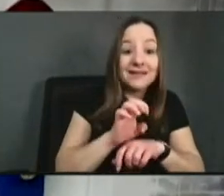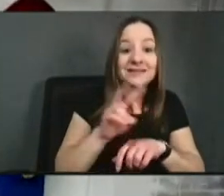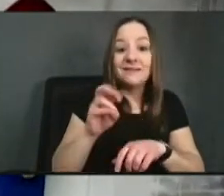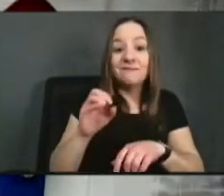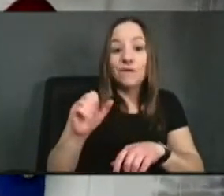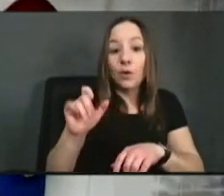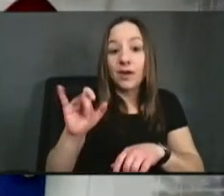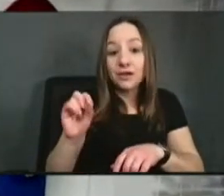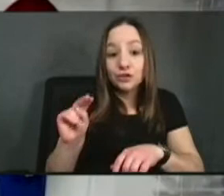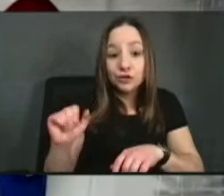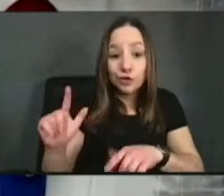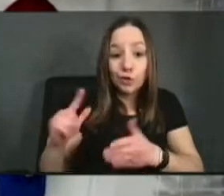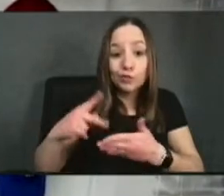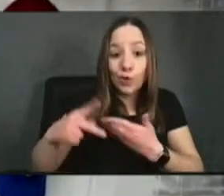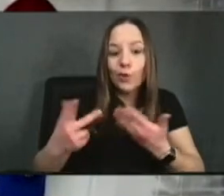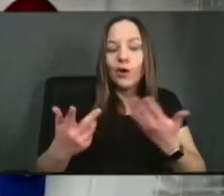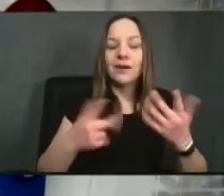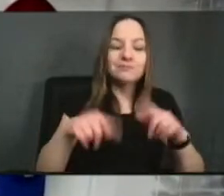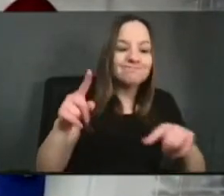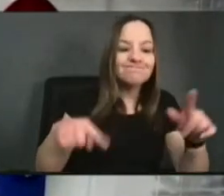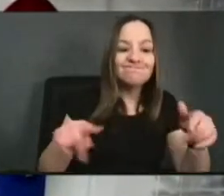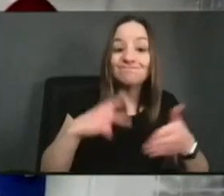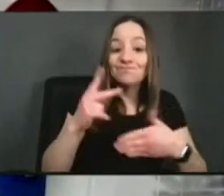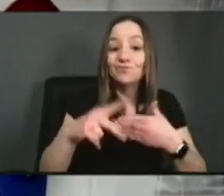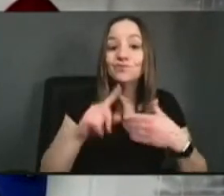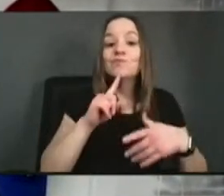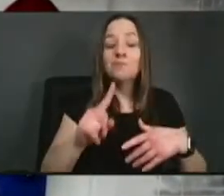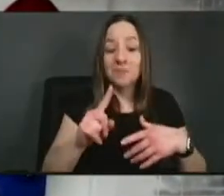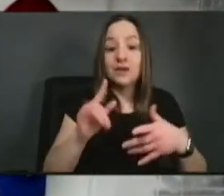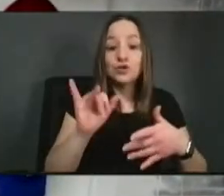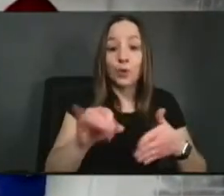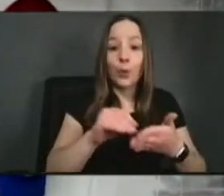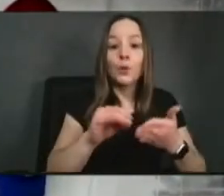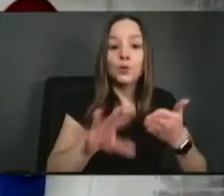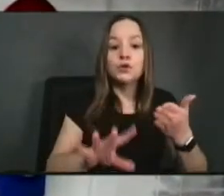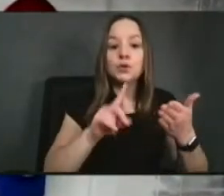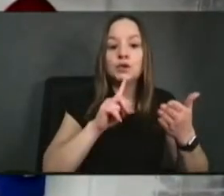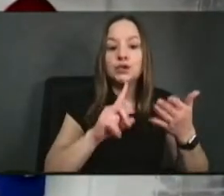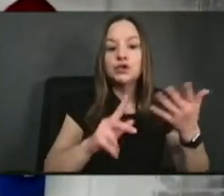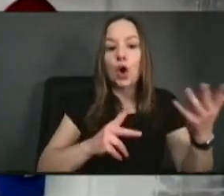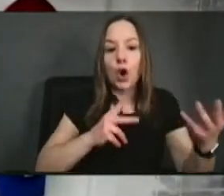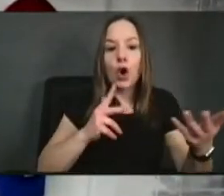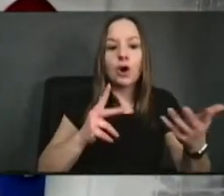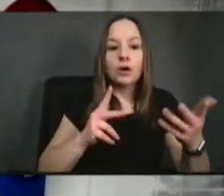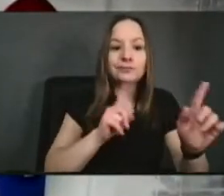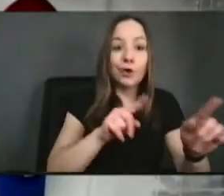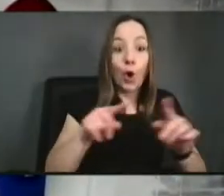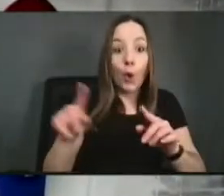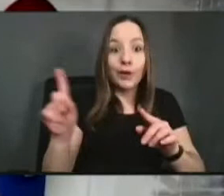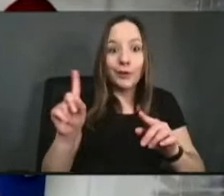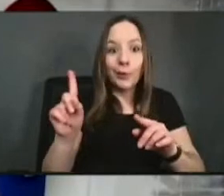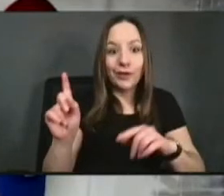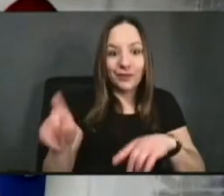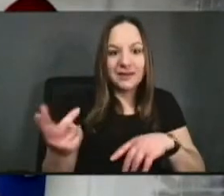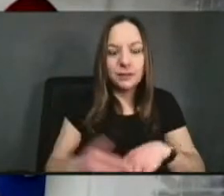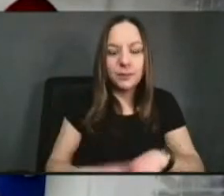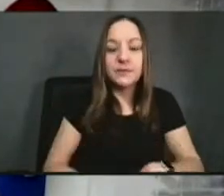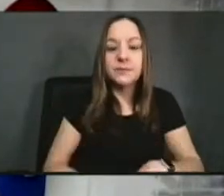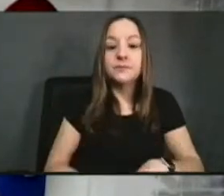vocation programs, the Edison Center and different programs like that to make sure that